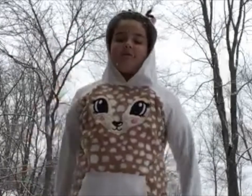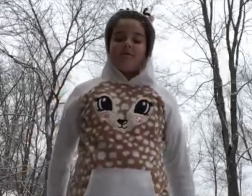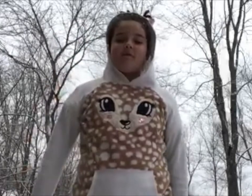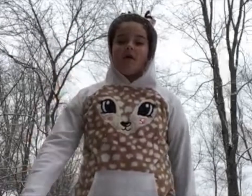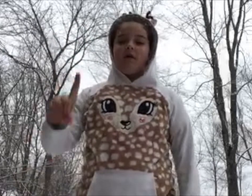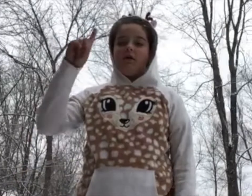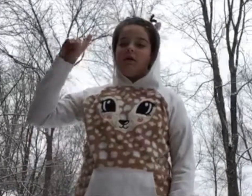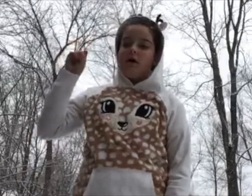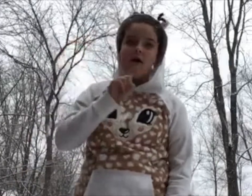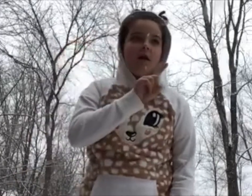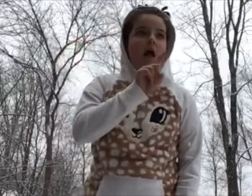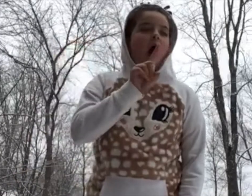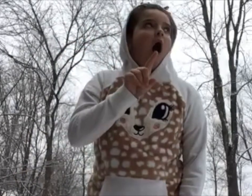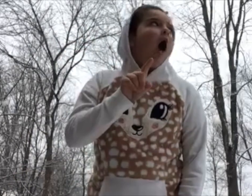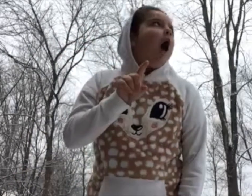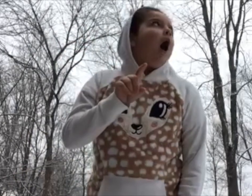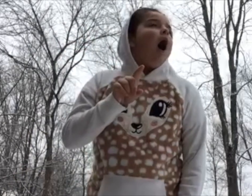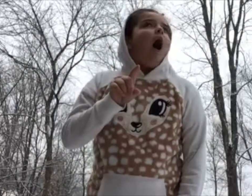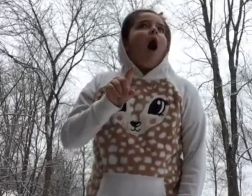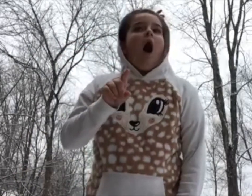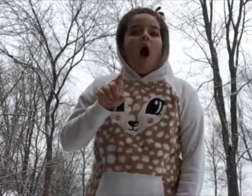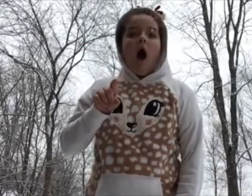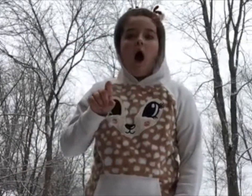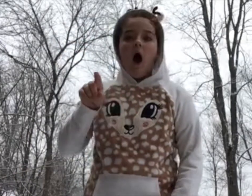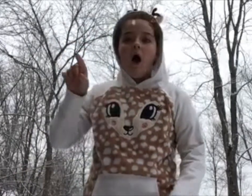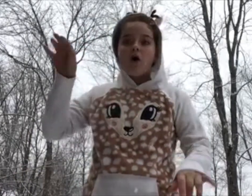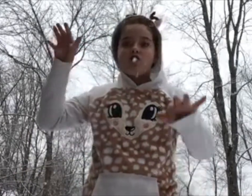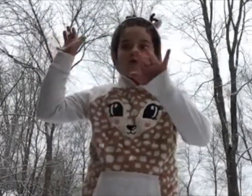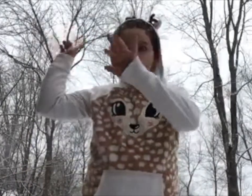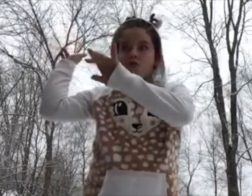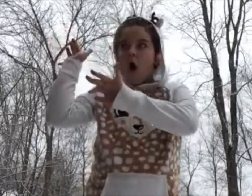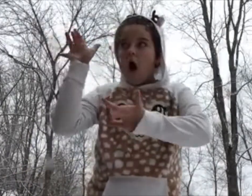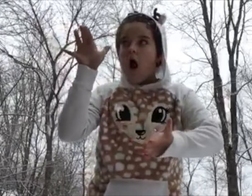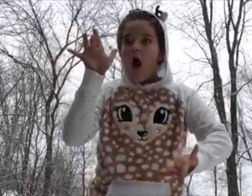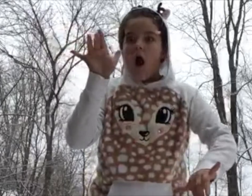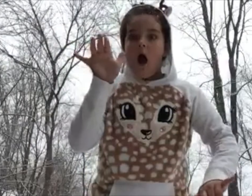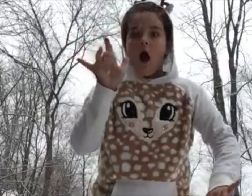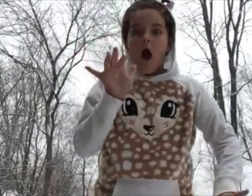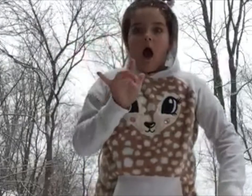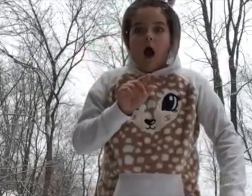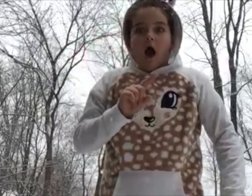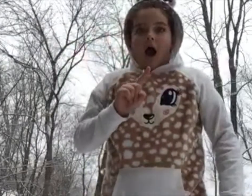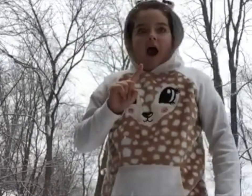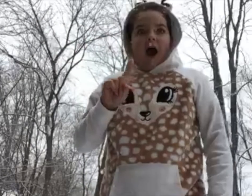ready i walk along and look in wonder at the snow falling down